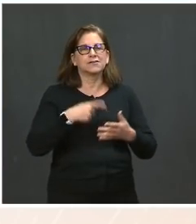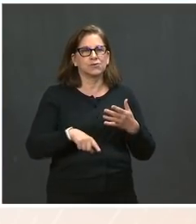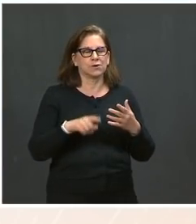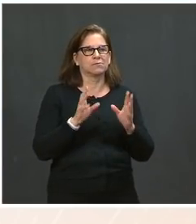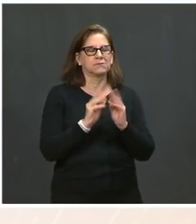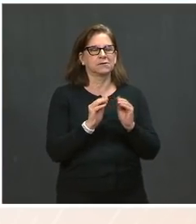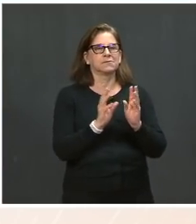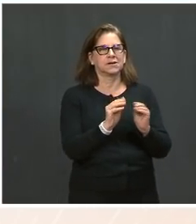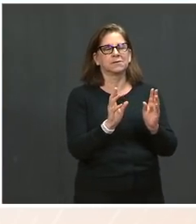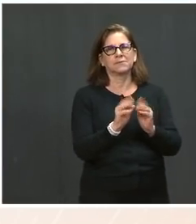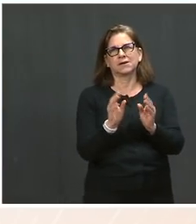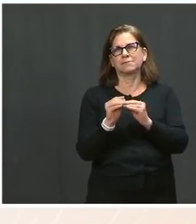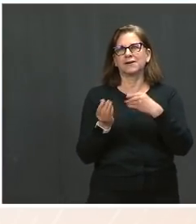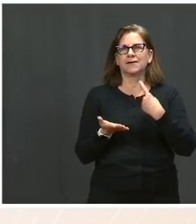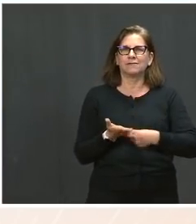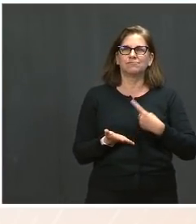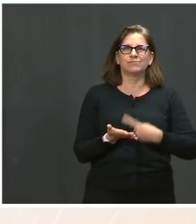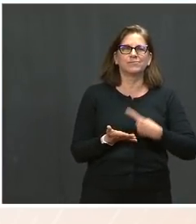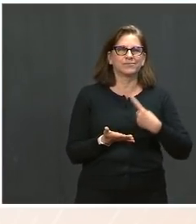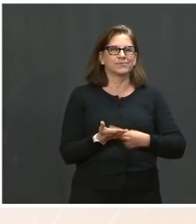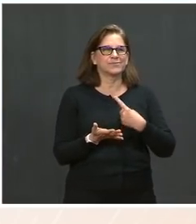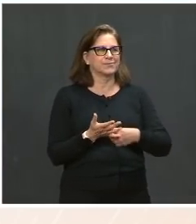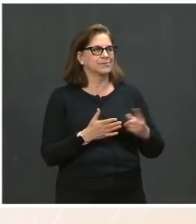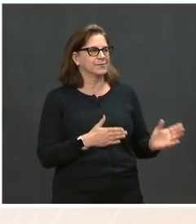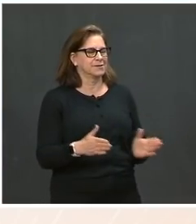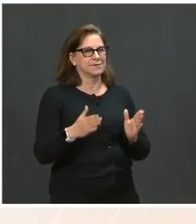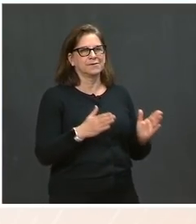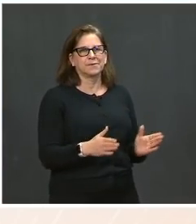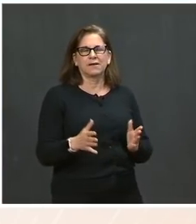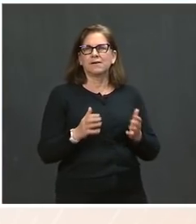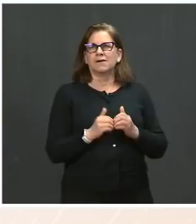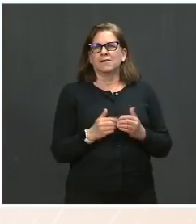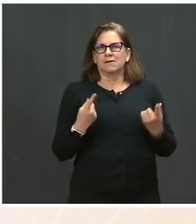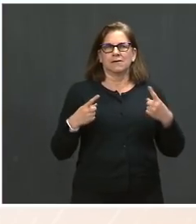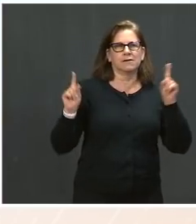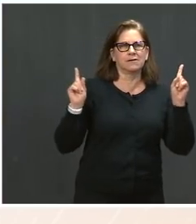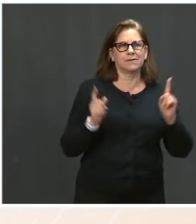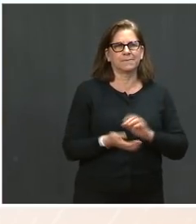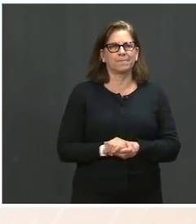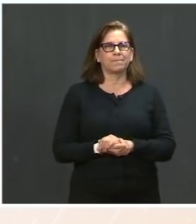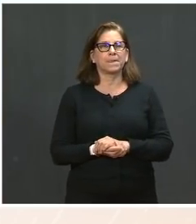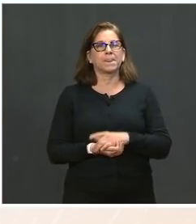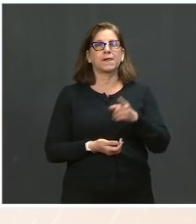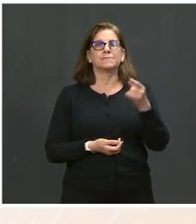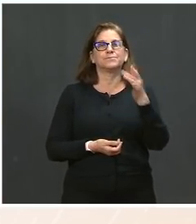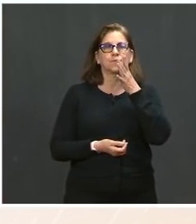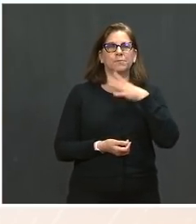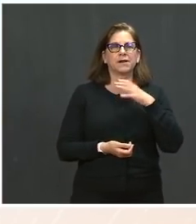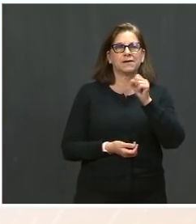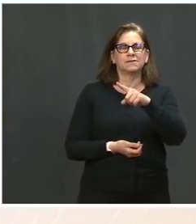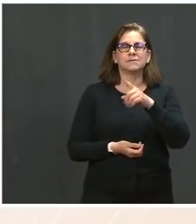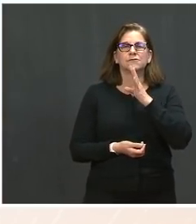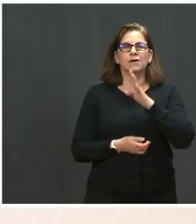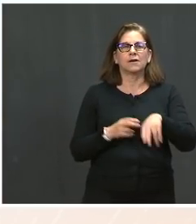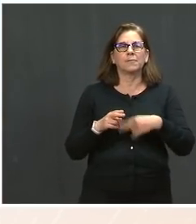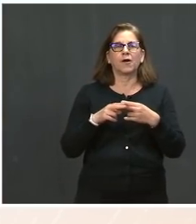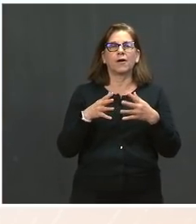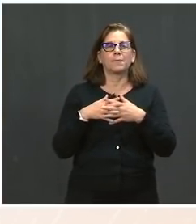The Press: Thank you. What do you say to Americans working in the oil and gas industry in California and elsewhere who say that these have been good-paying jobs